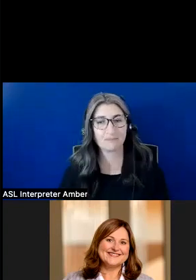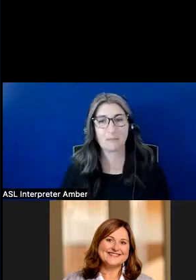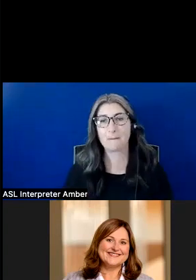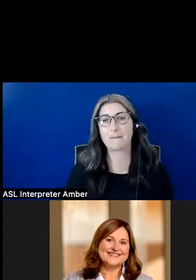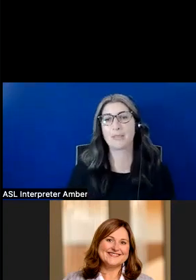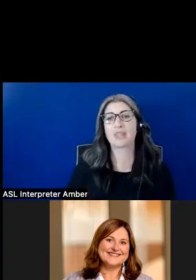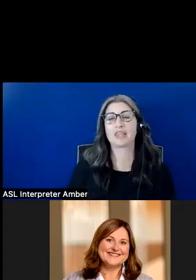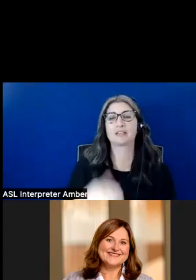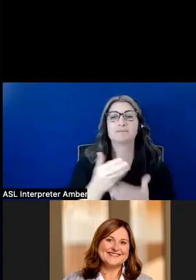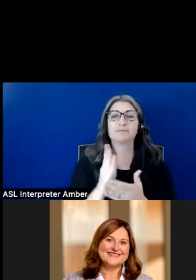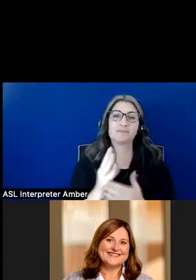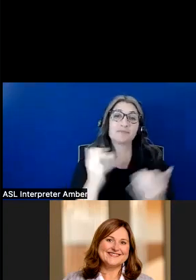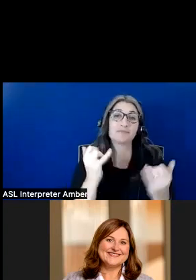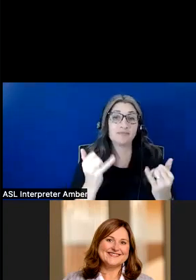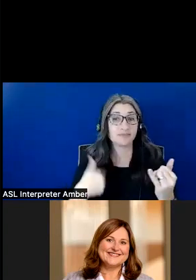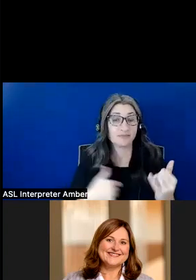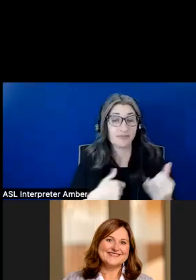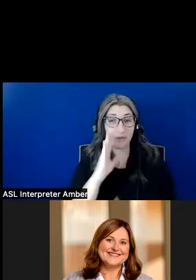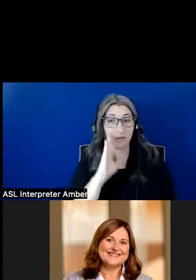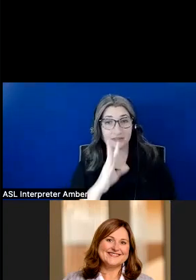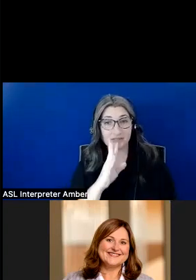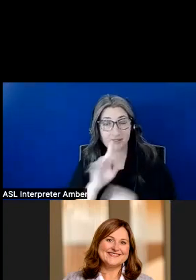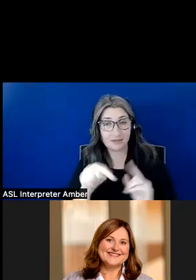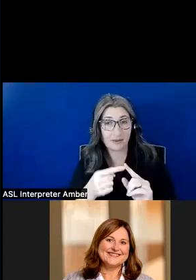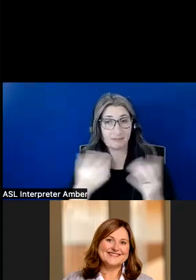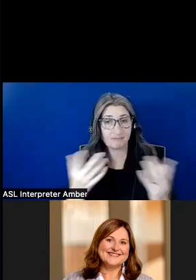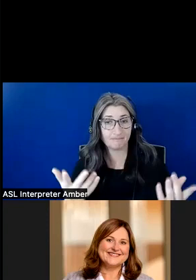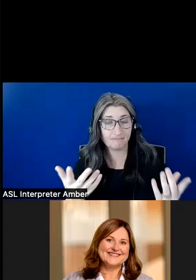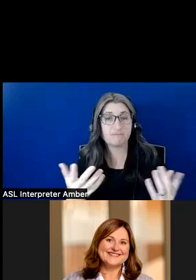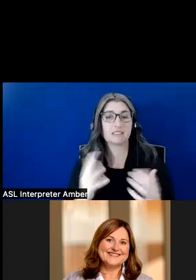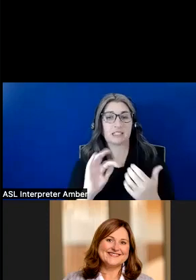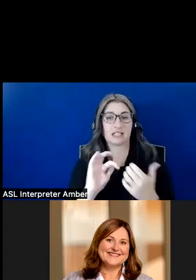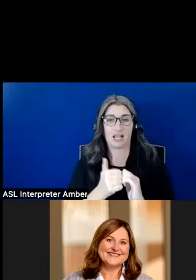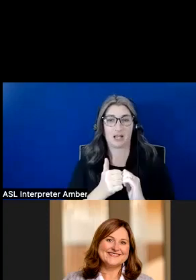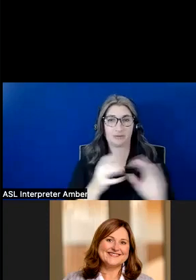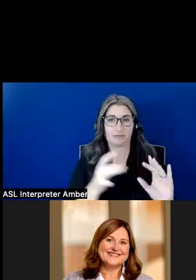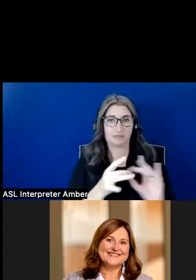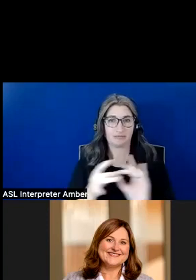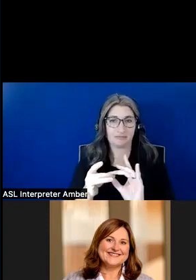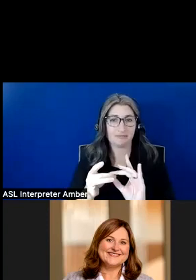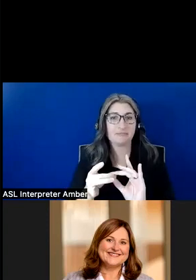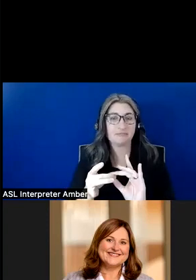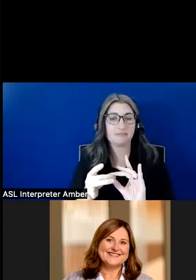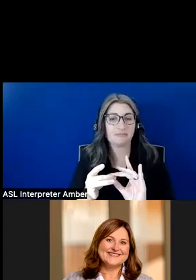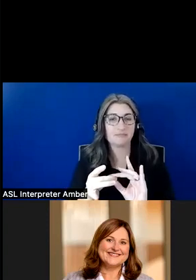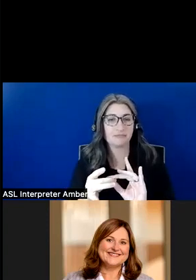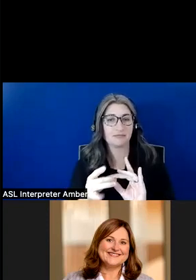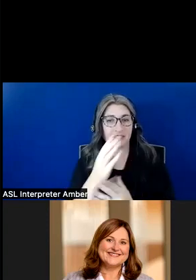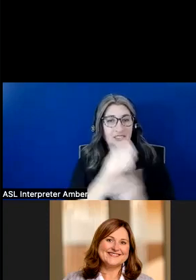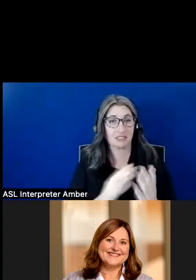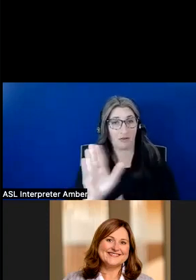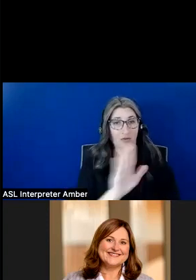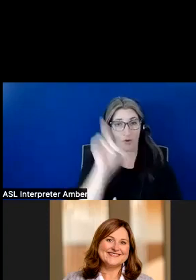Today, we're going to talk a little bit about how to connect some of your logic model data